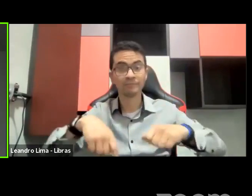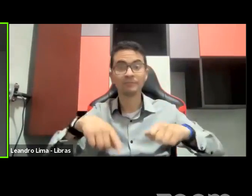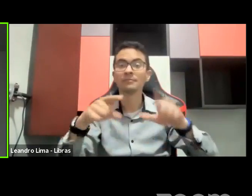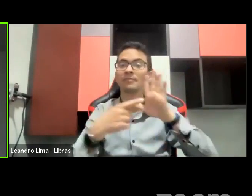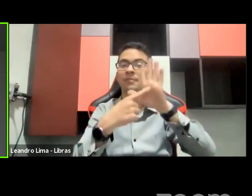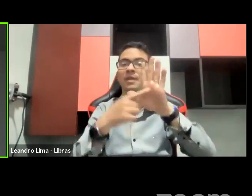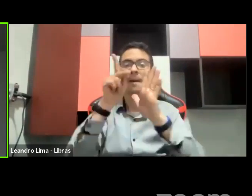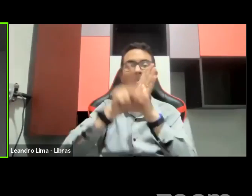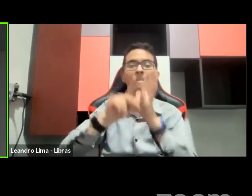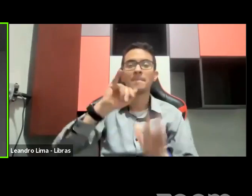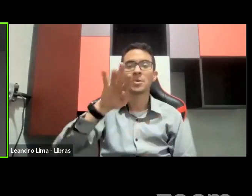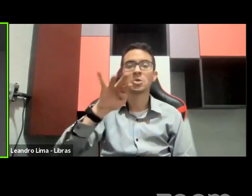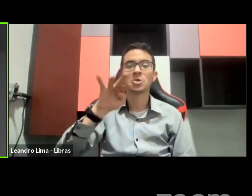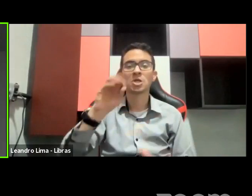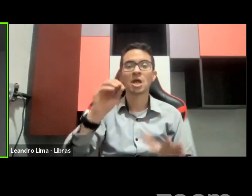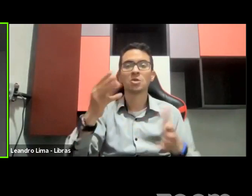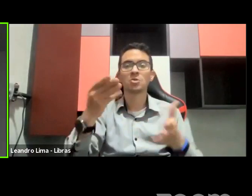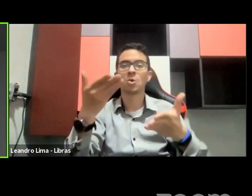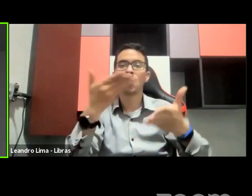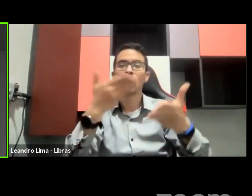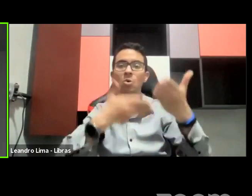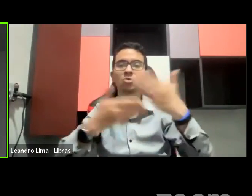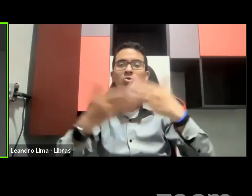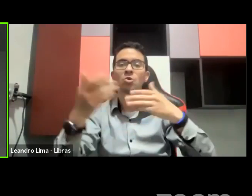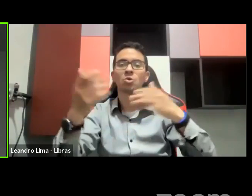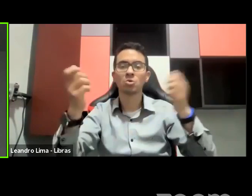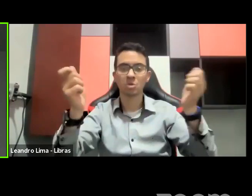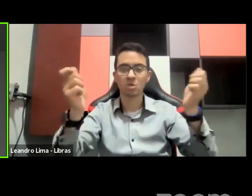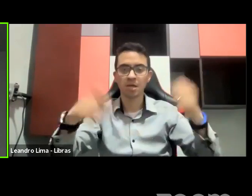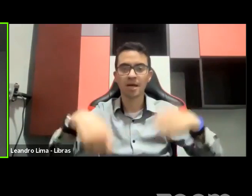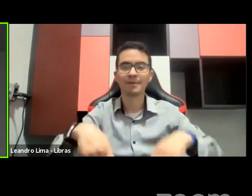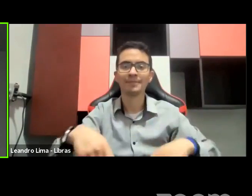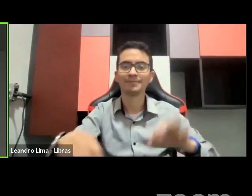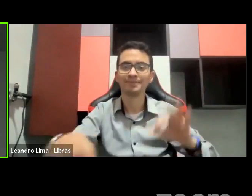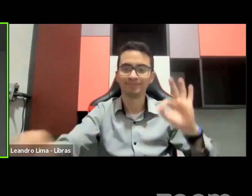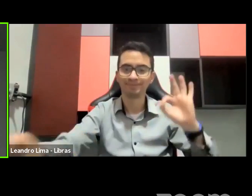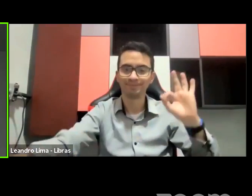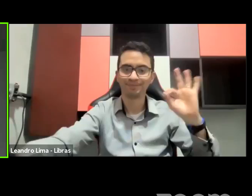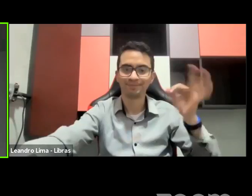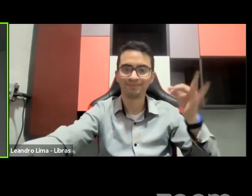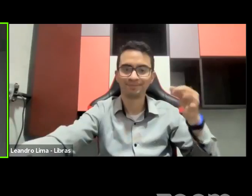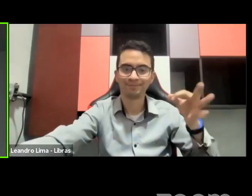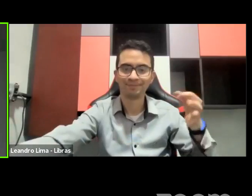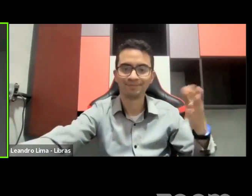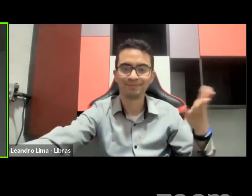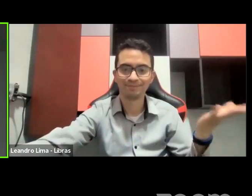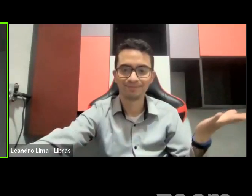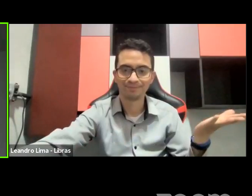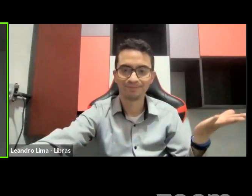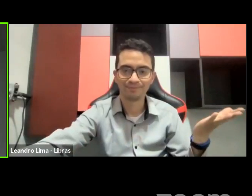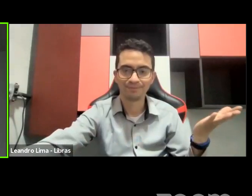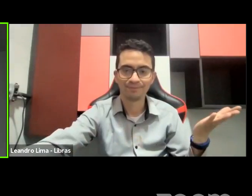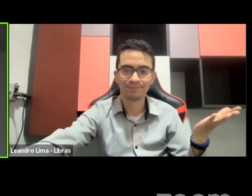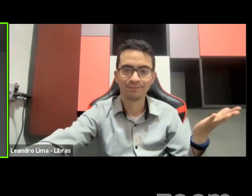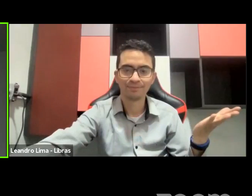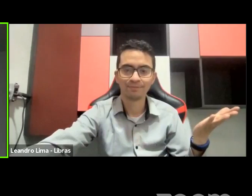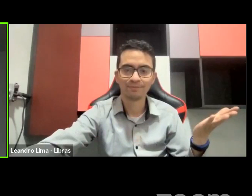together. Compare compare. combine bye bining the compliment bining the complementary resources ombining the complementary resources fled to the. though those inventions